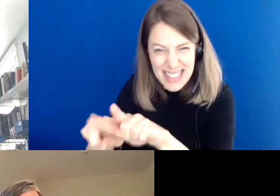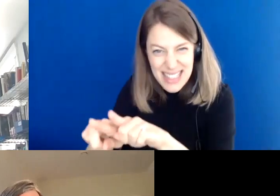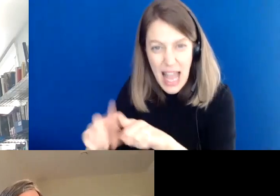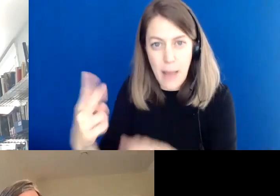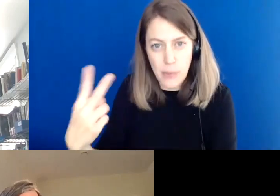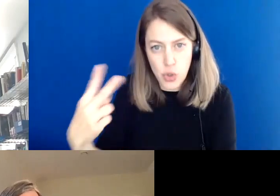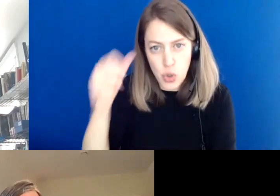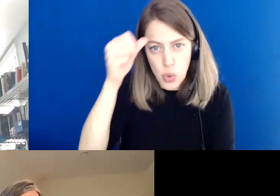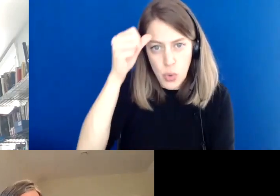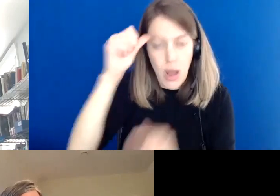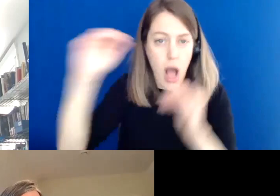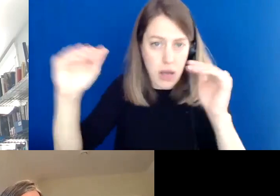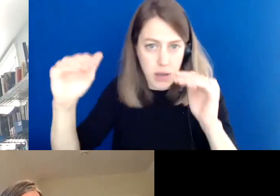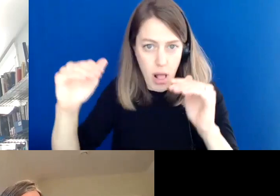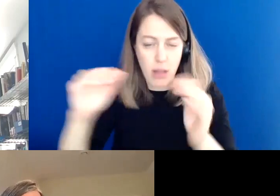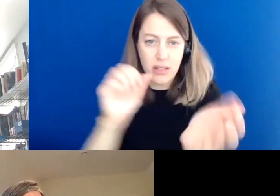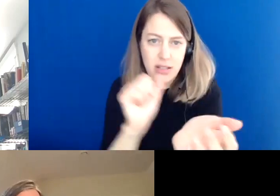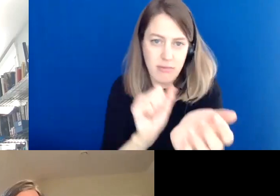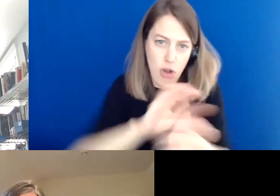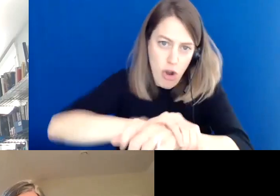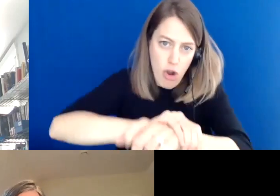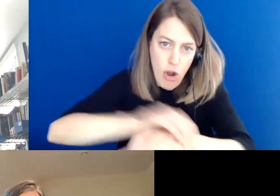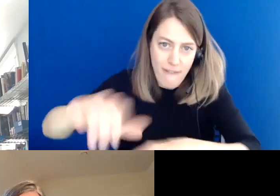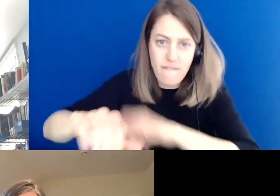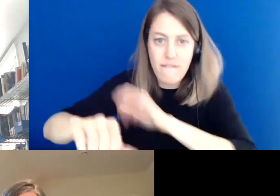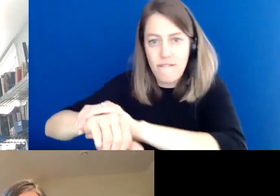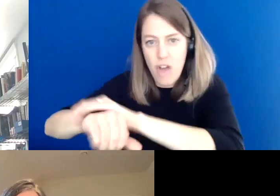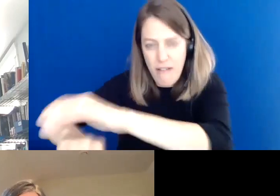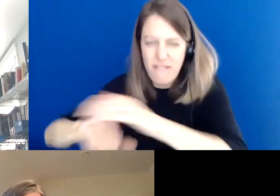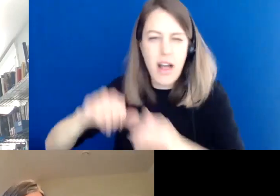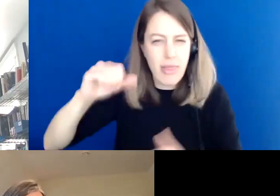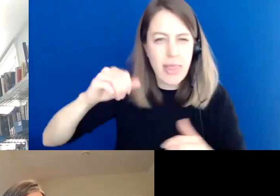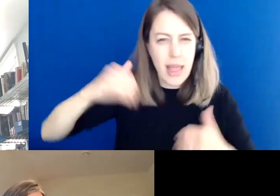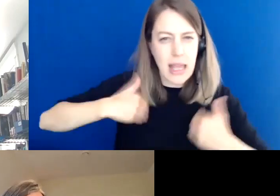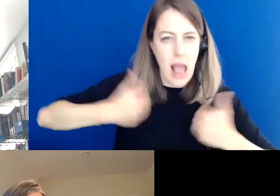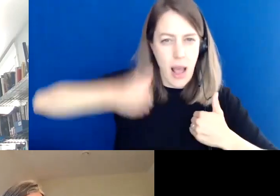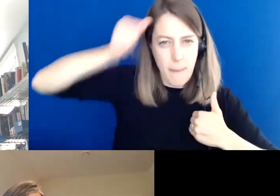a male juvenile who appeared to be 14 or 15 years old.